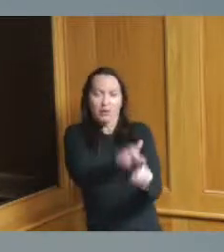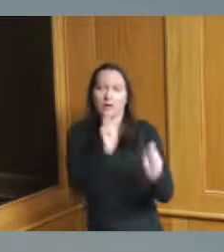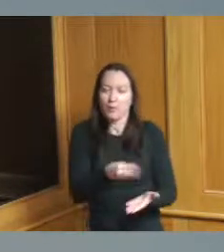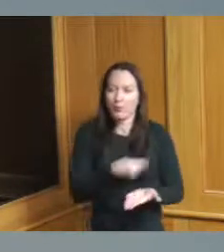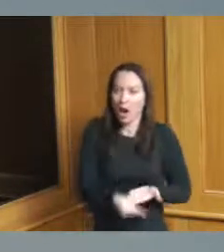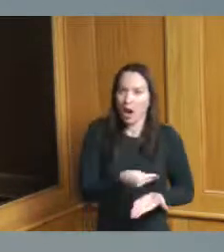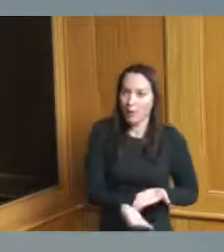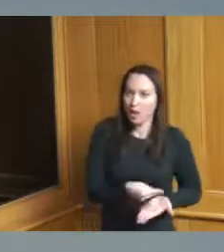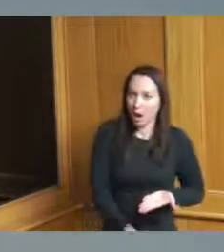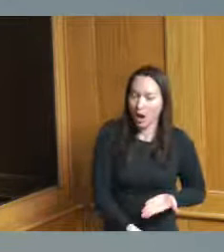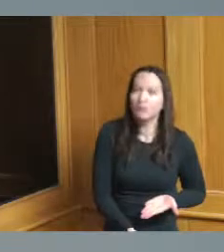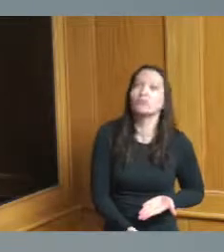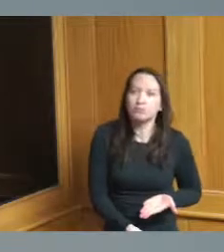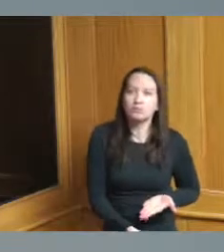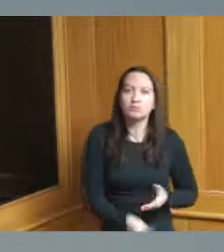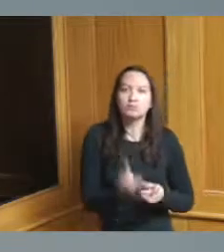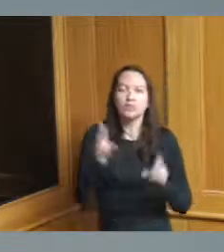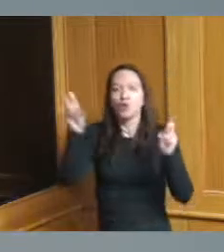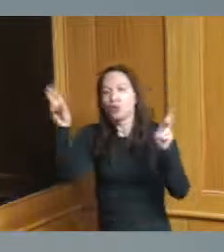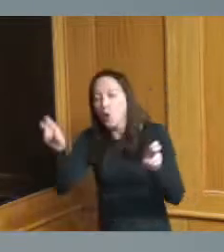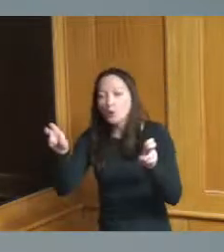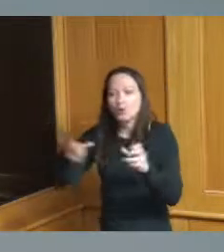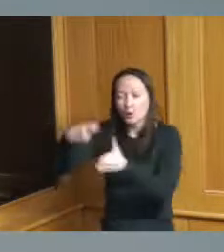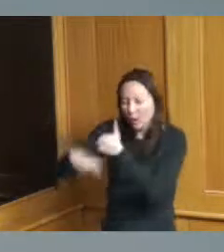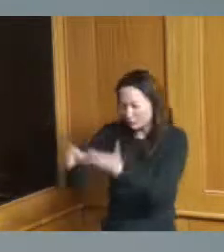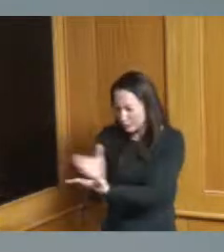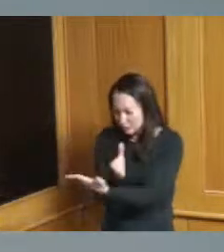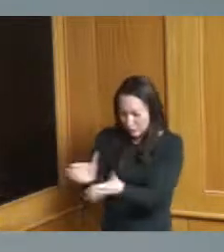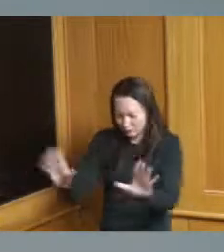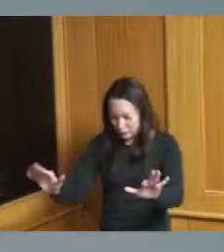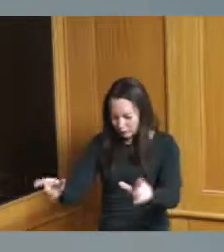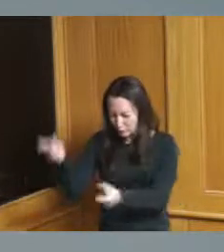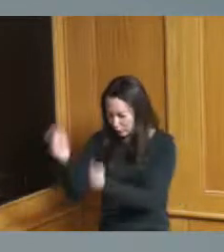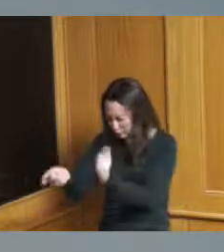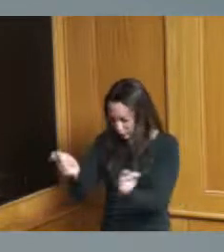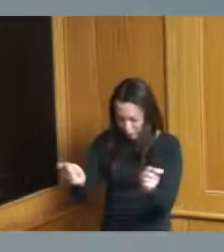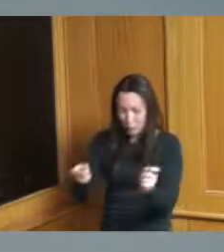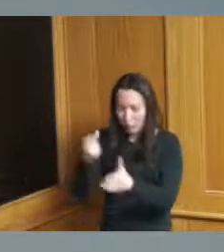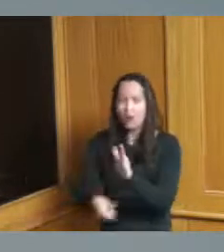purchase based upon quote price quotes competitive price quotes as opposed to a full competitive